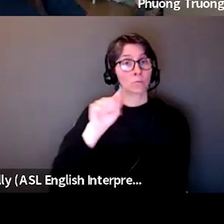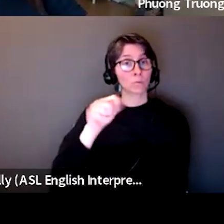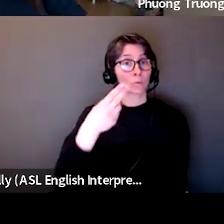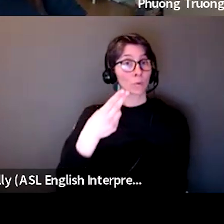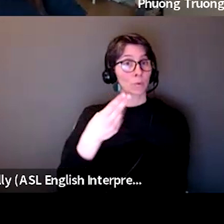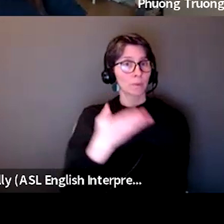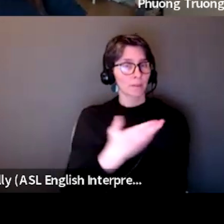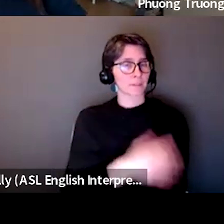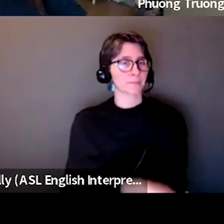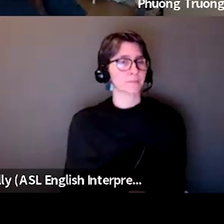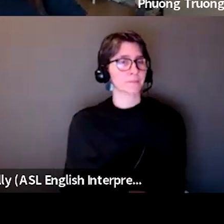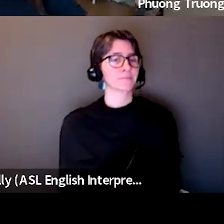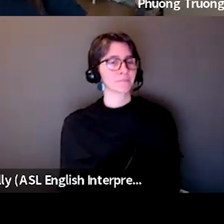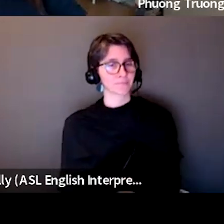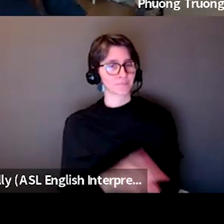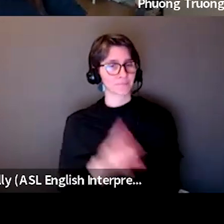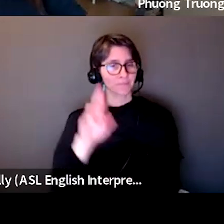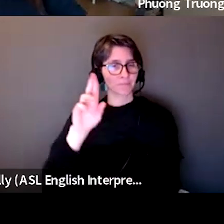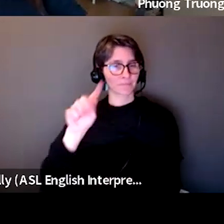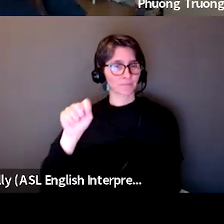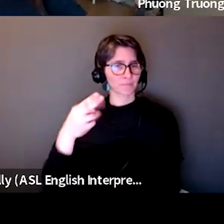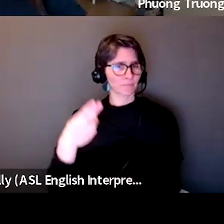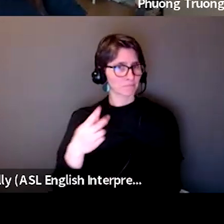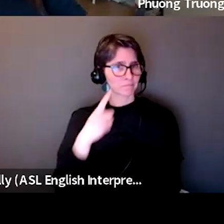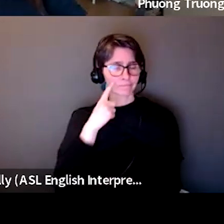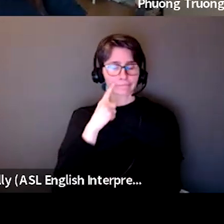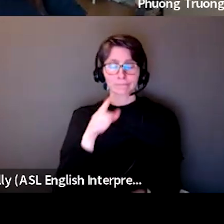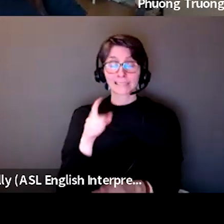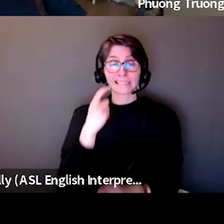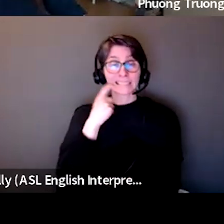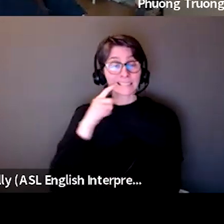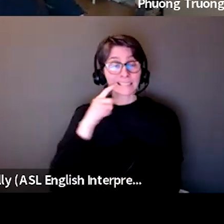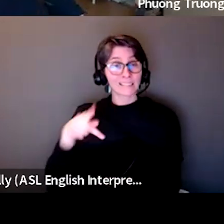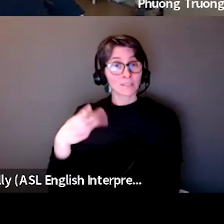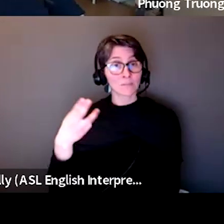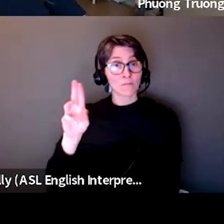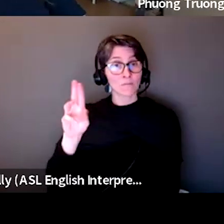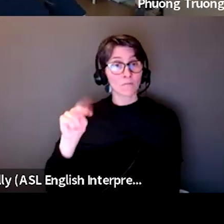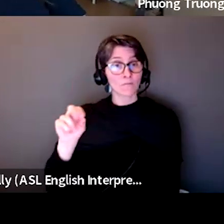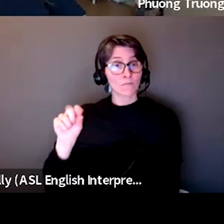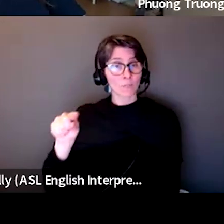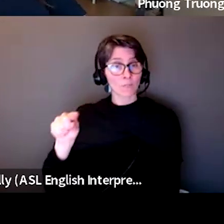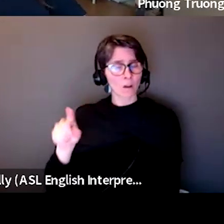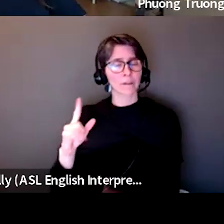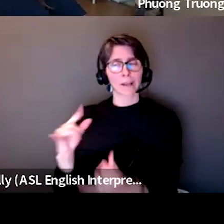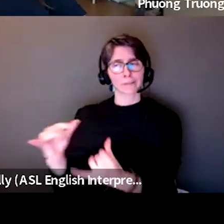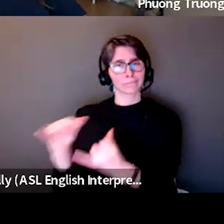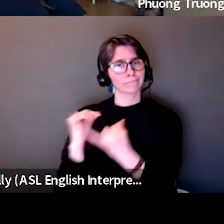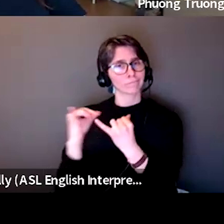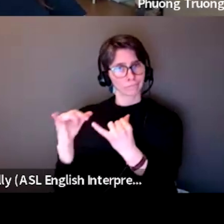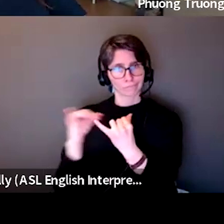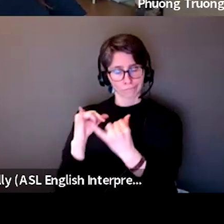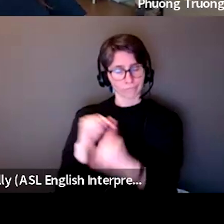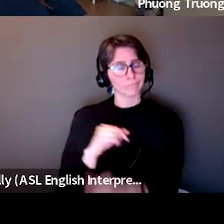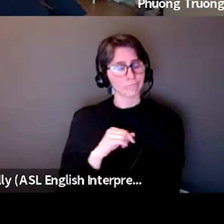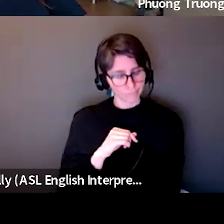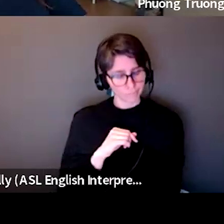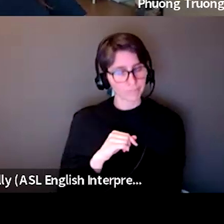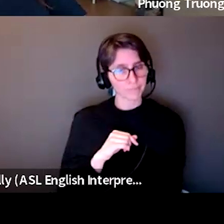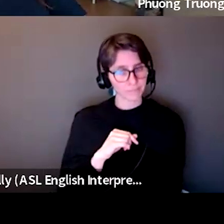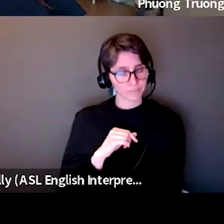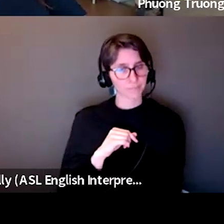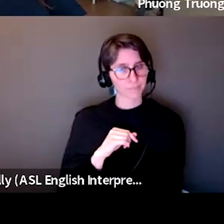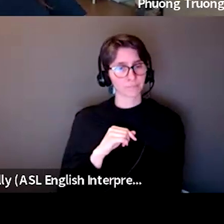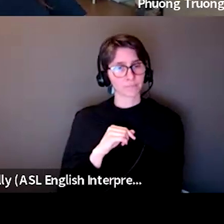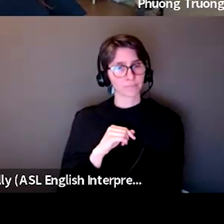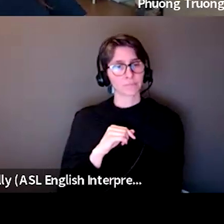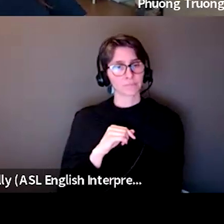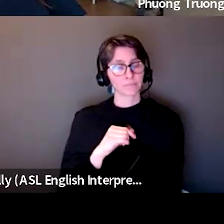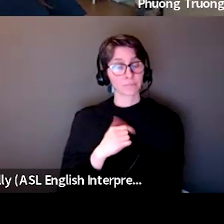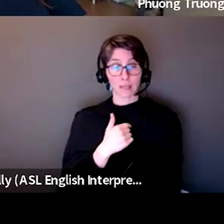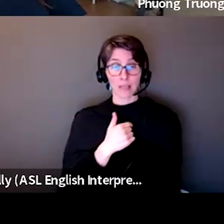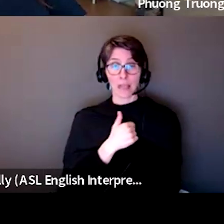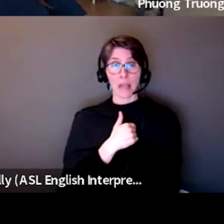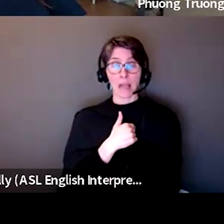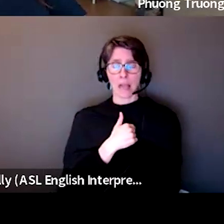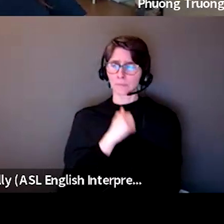Ruth Linka: Yeah, I would echo everything that Phuong has said. I don't know when exactly it